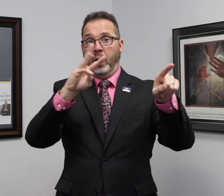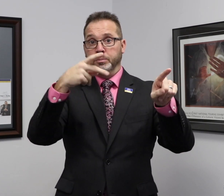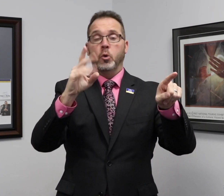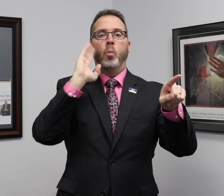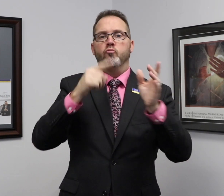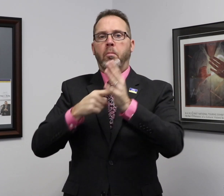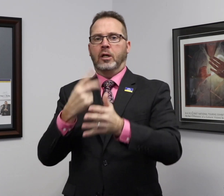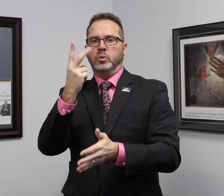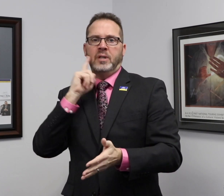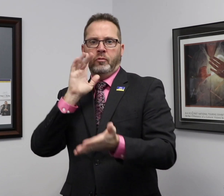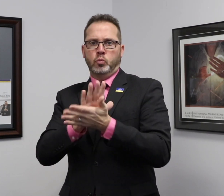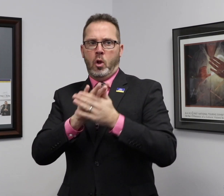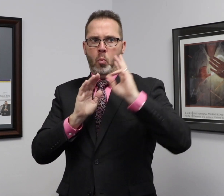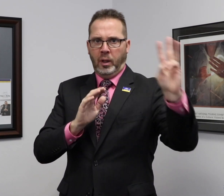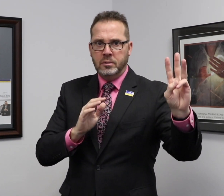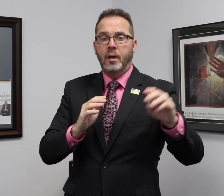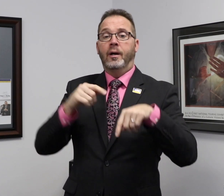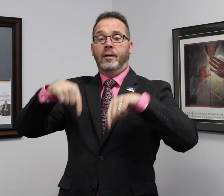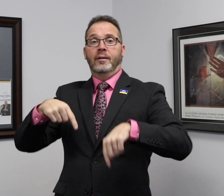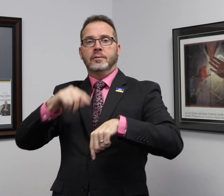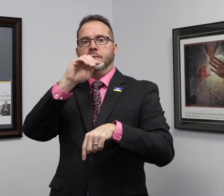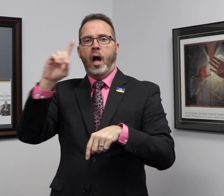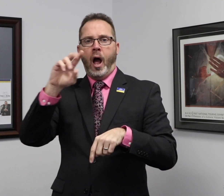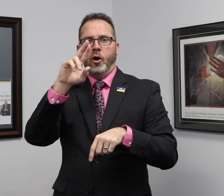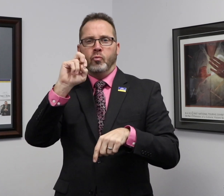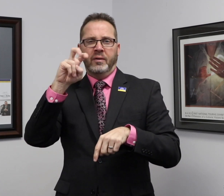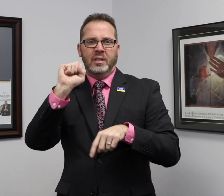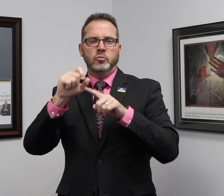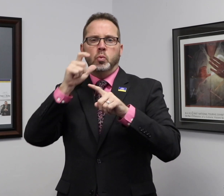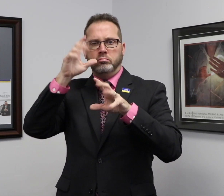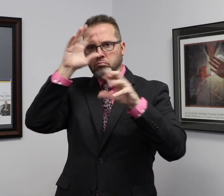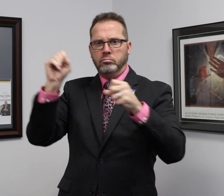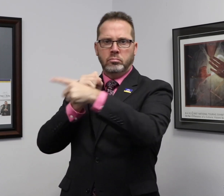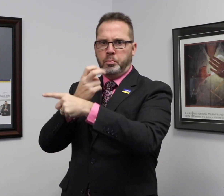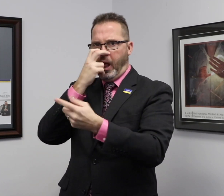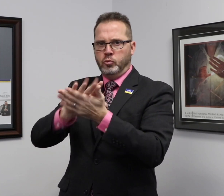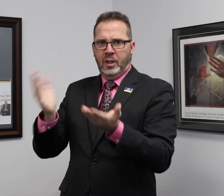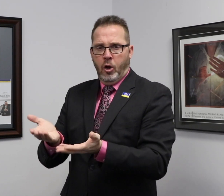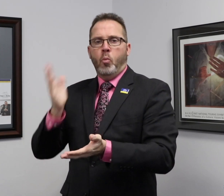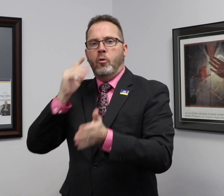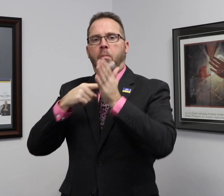will represent the two deaf schools and the western part of the state. Todd Reeves from the Overbrook School for the Blind will represent the two blind schools and the eastern part of this